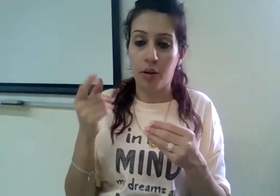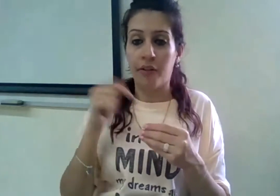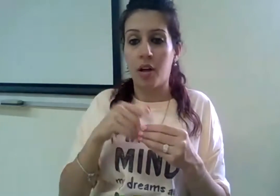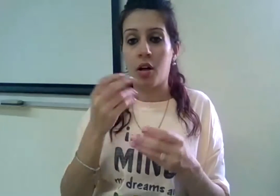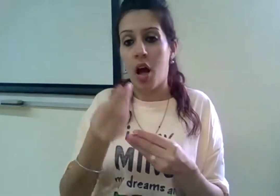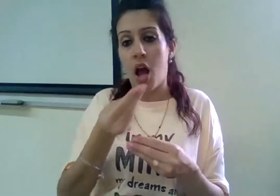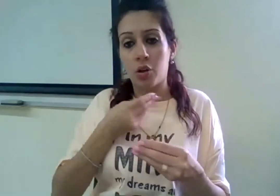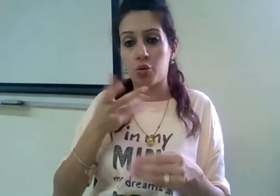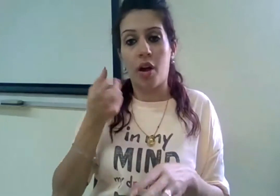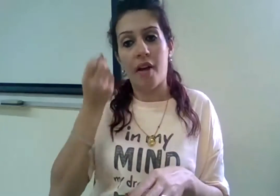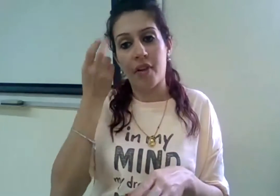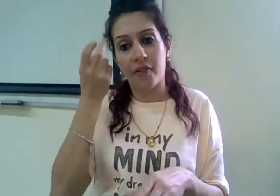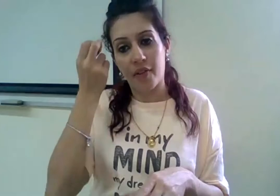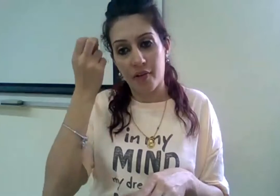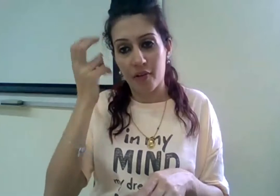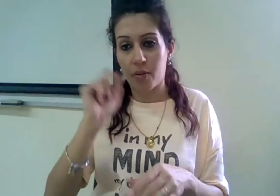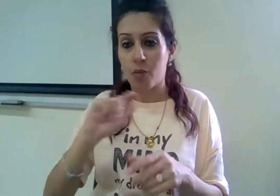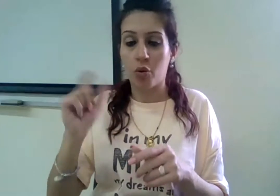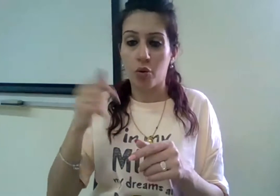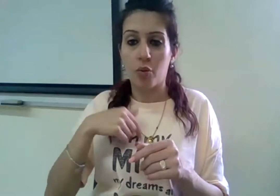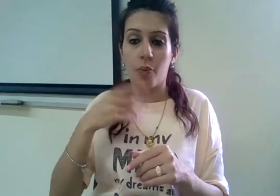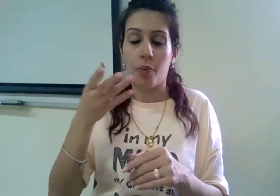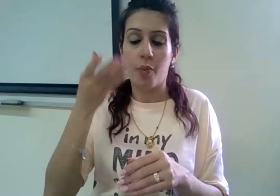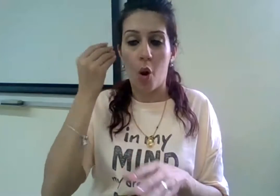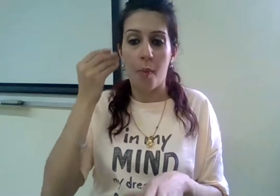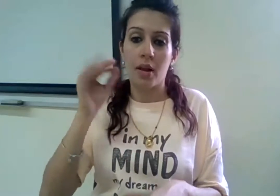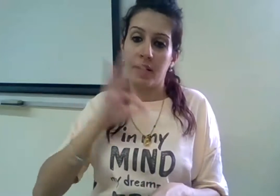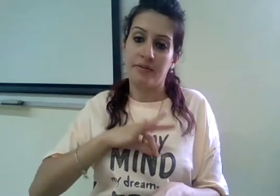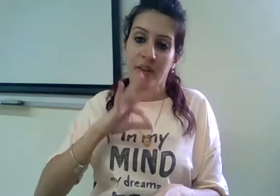after these lessons that on one hand,